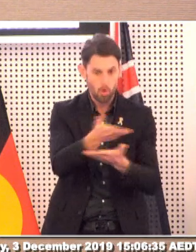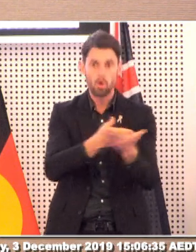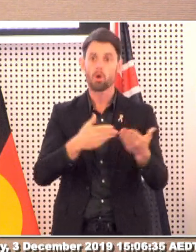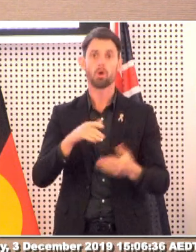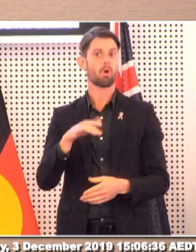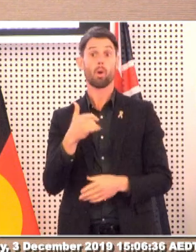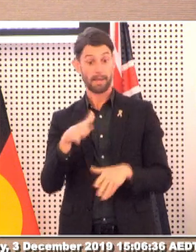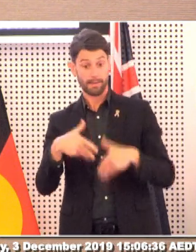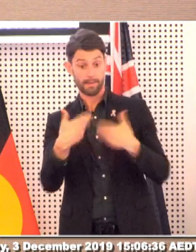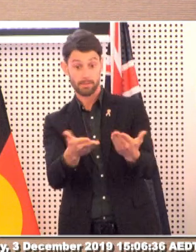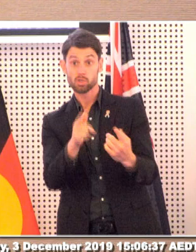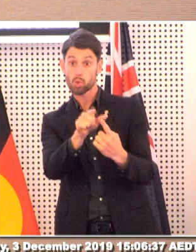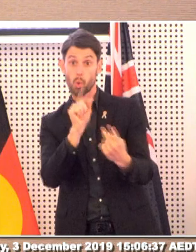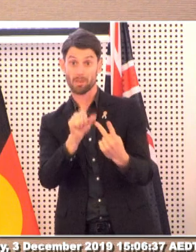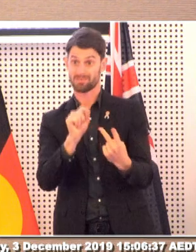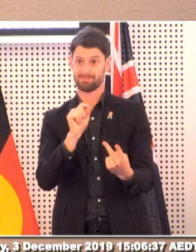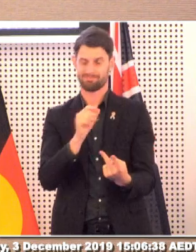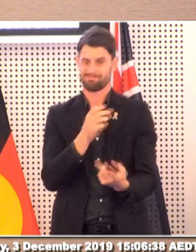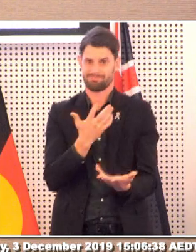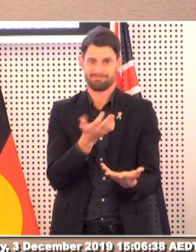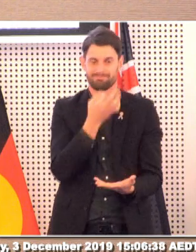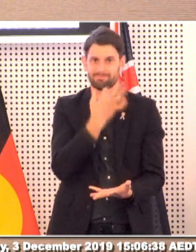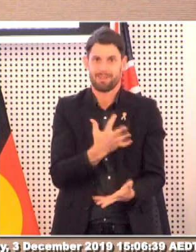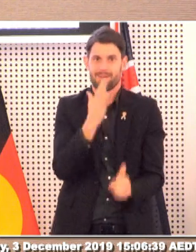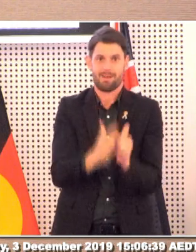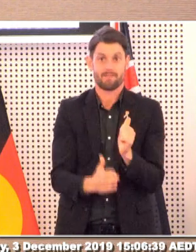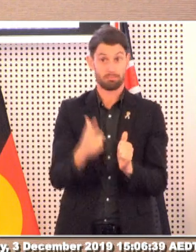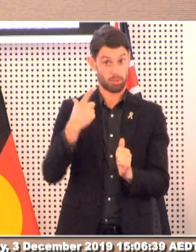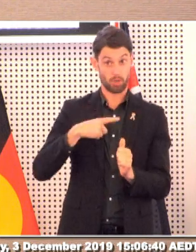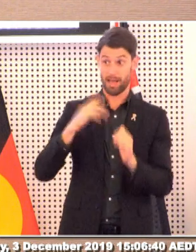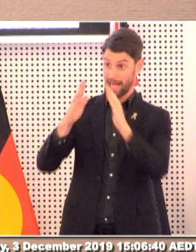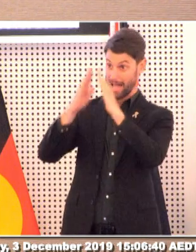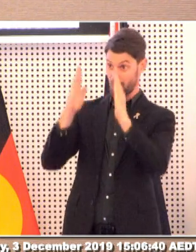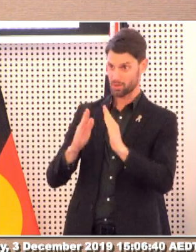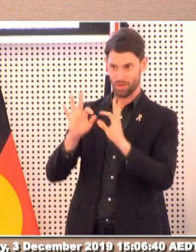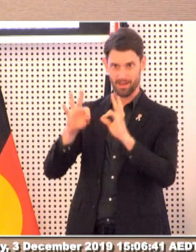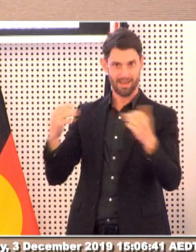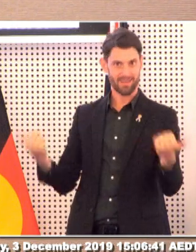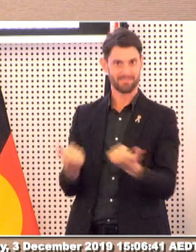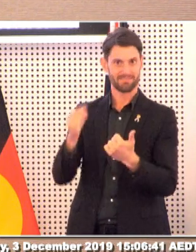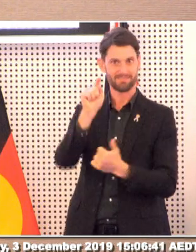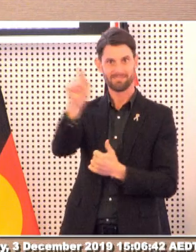is so limited that you often don’t have a choice.